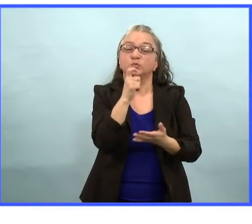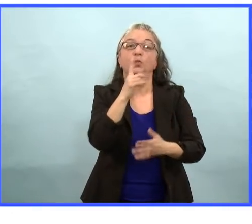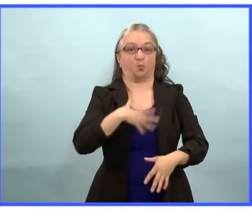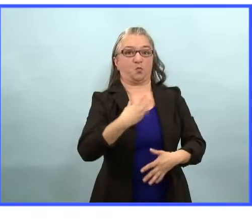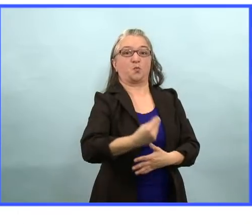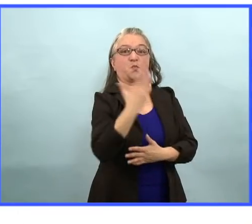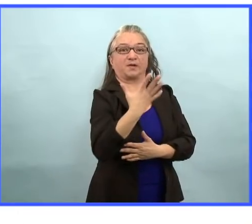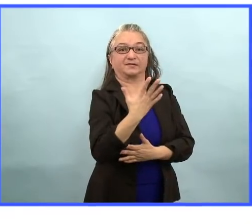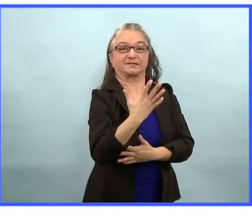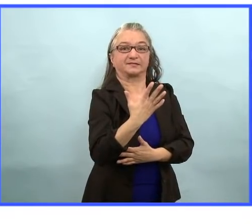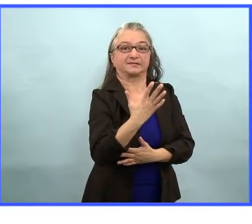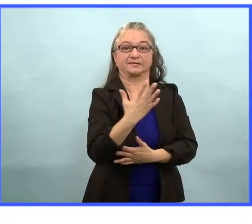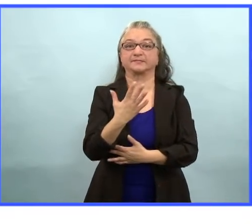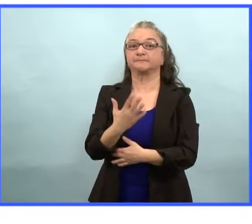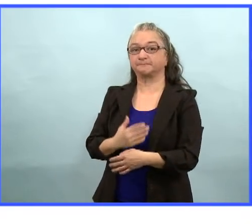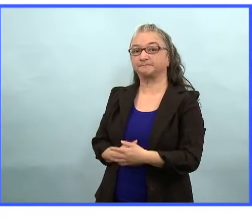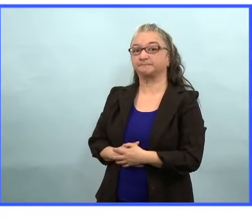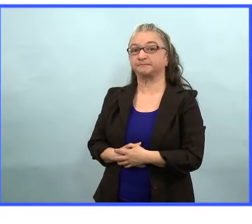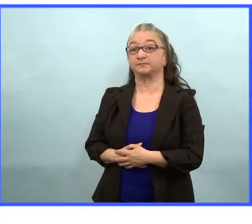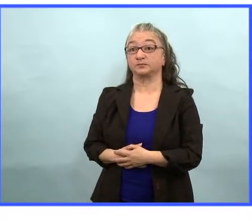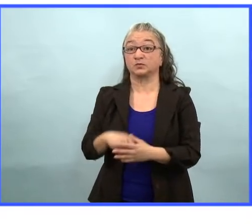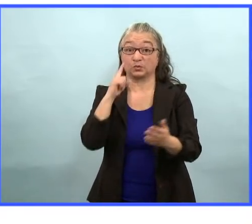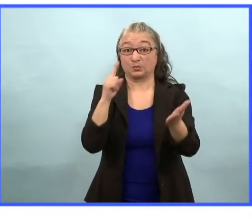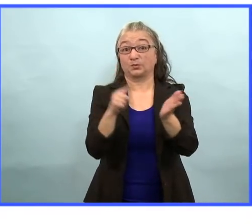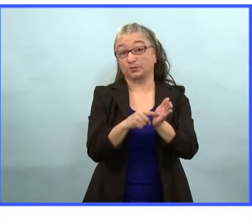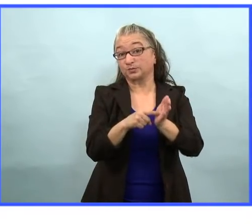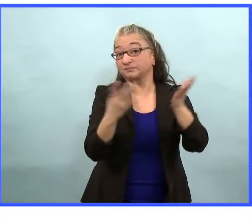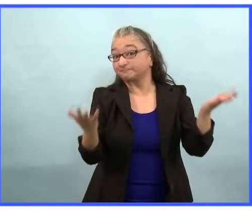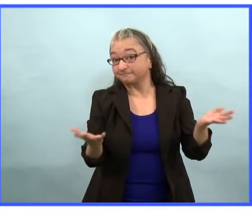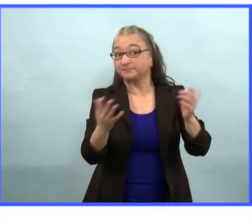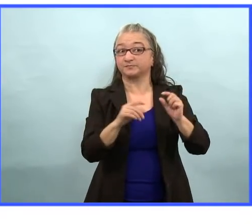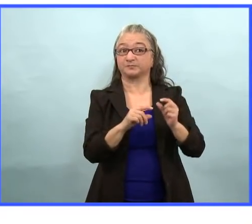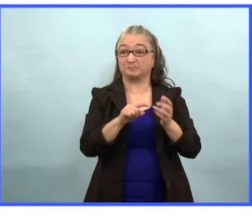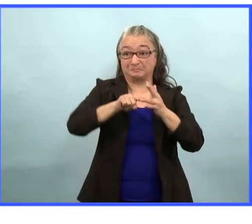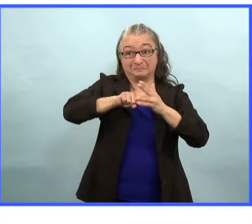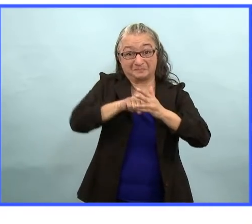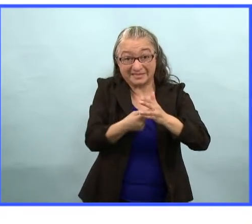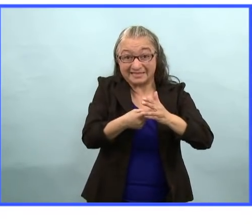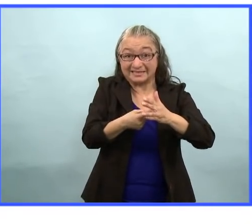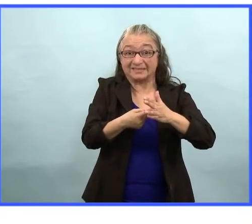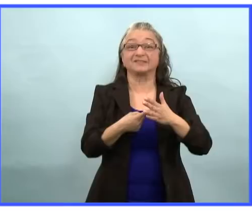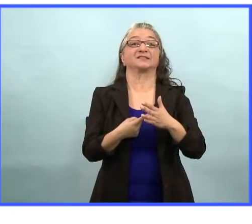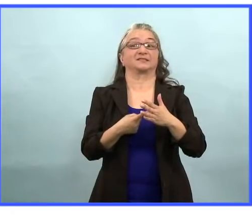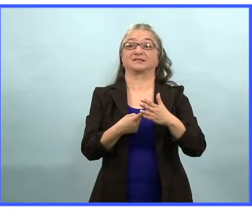and we can see in the earlier part of the graph that disproportionately more cases